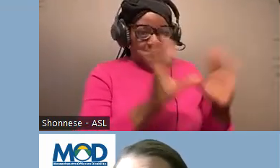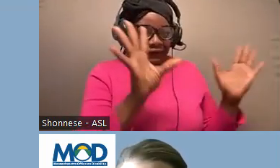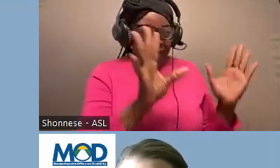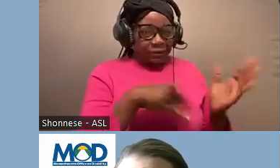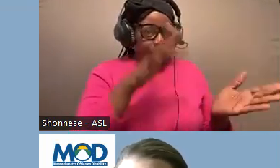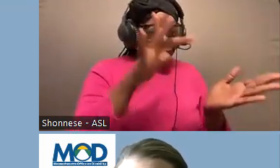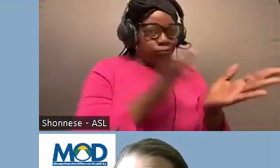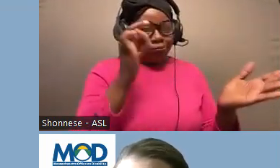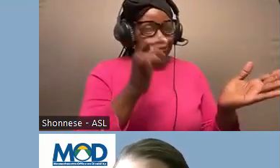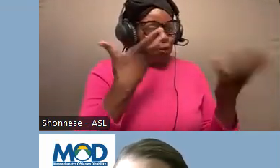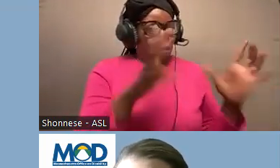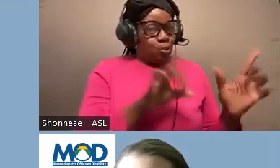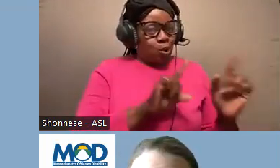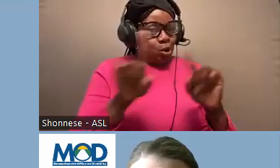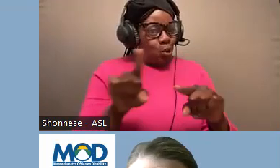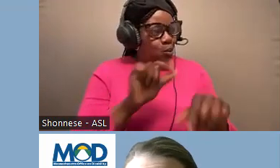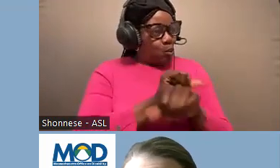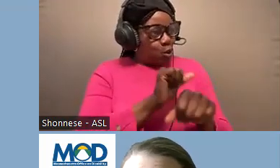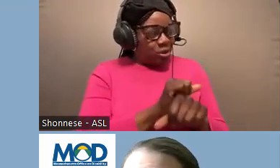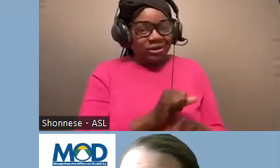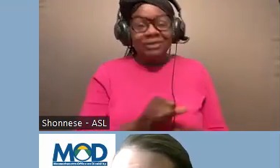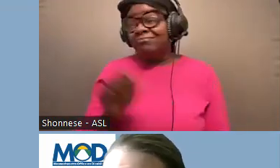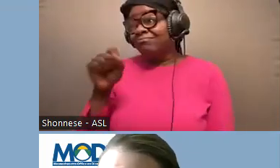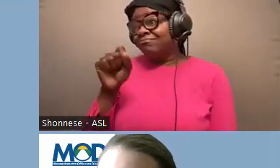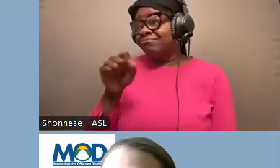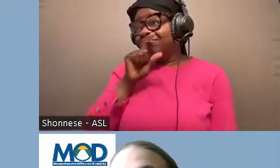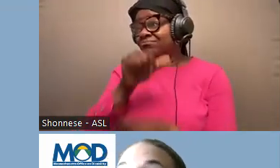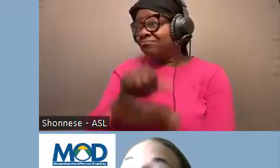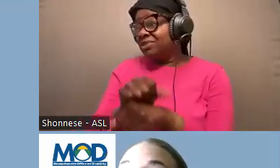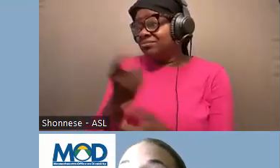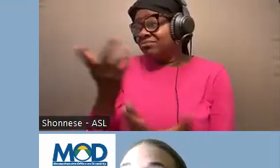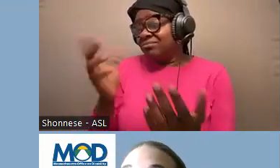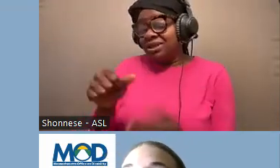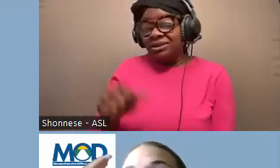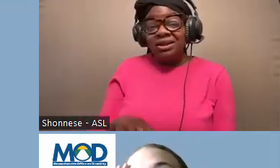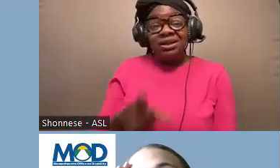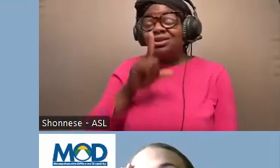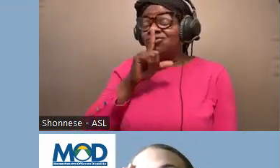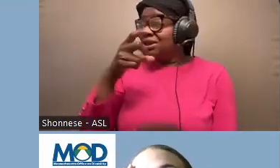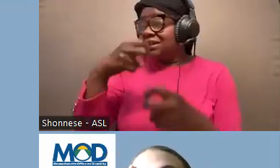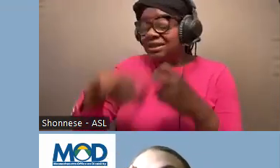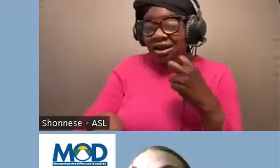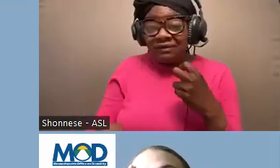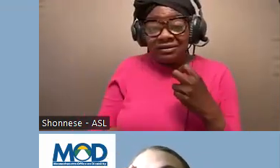Oh, yeah, yeah. I've dealt with it. It's really tough. So,